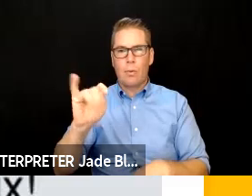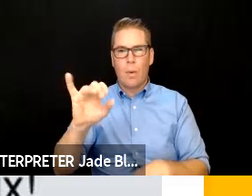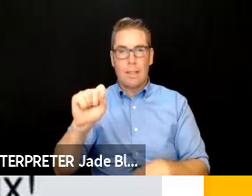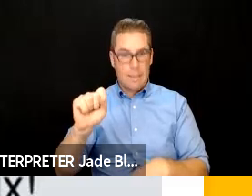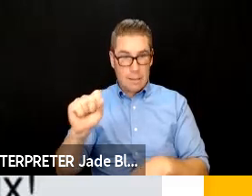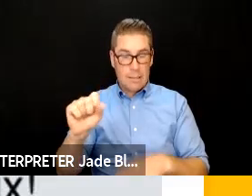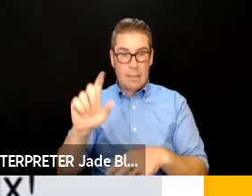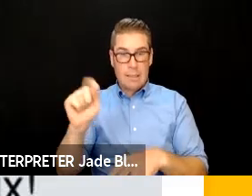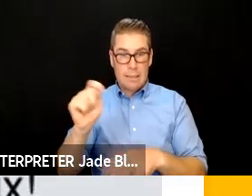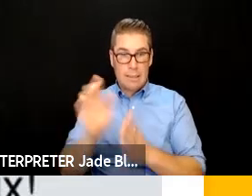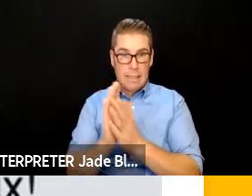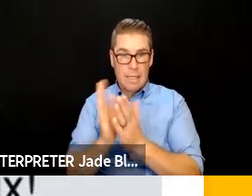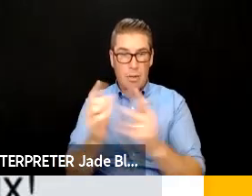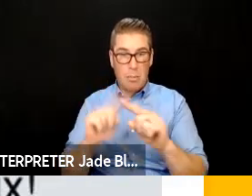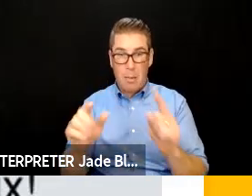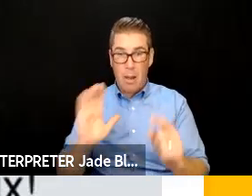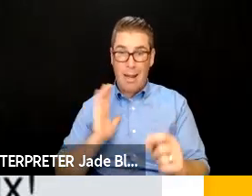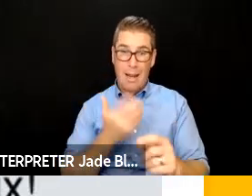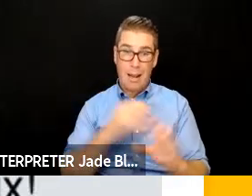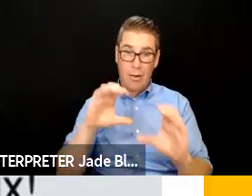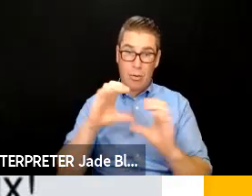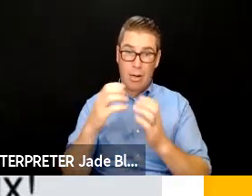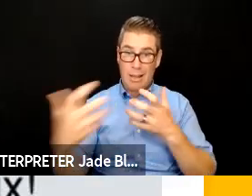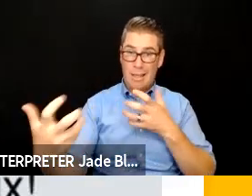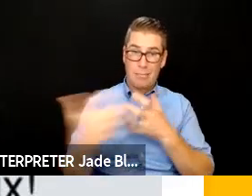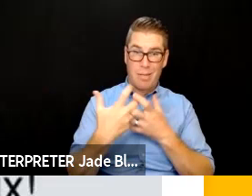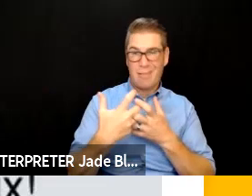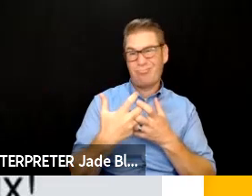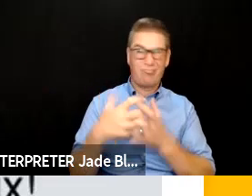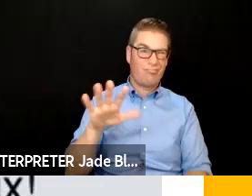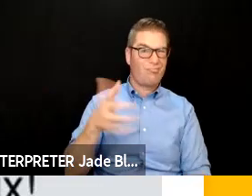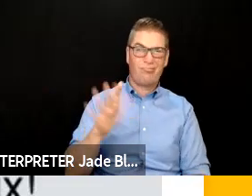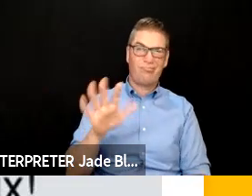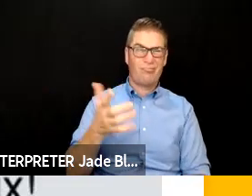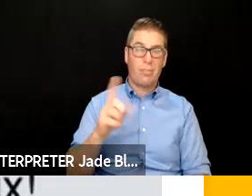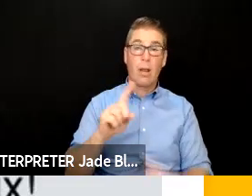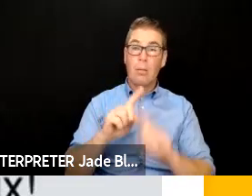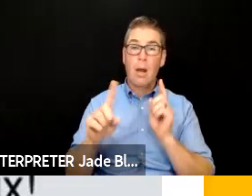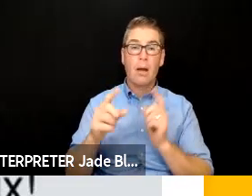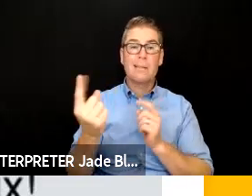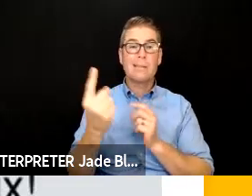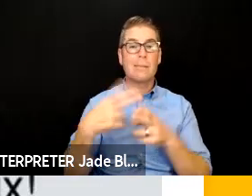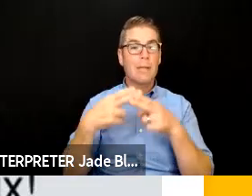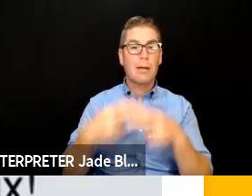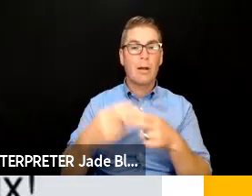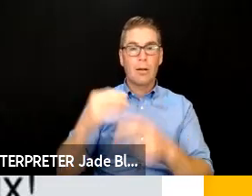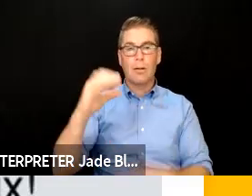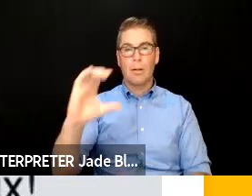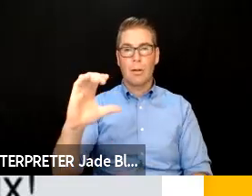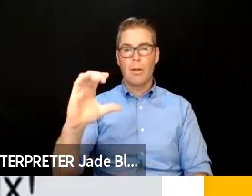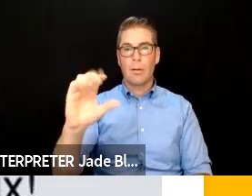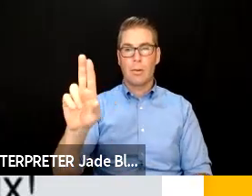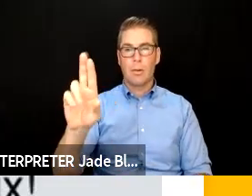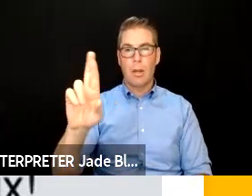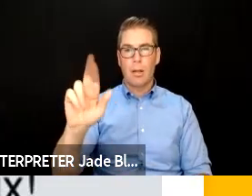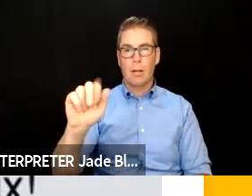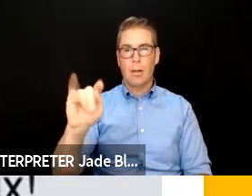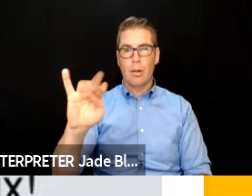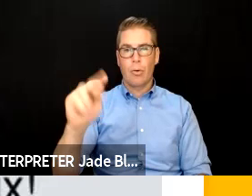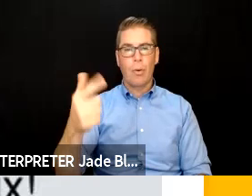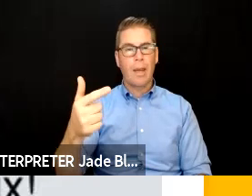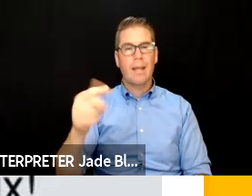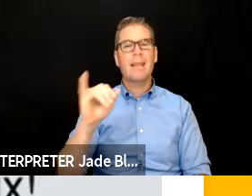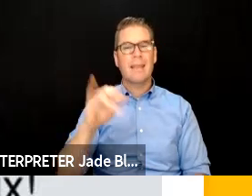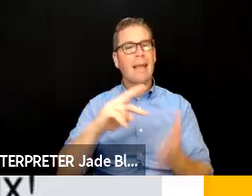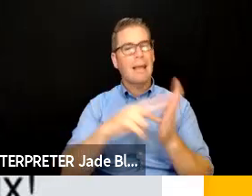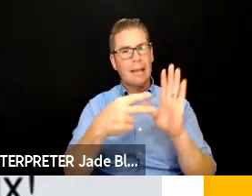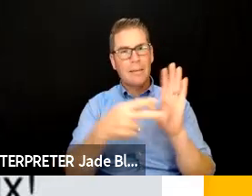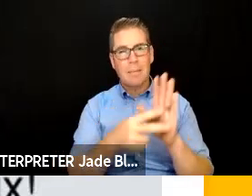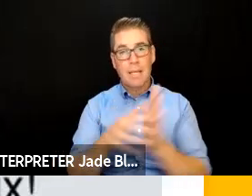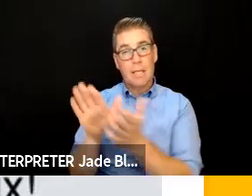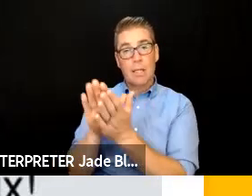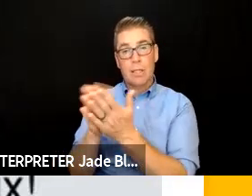Sally Potter: This is called curating. Okay, so this is where you're taking these little individual pieces that you need and kind of putting them together.